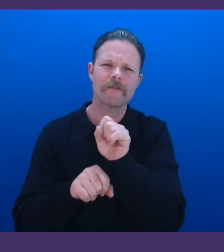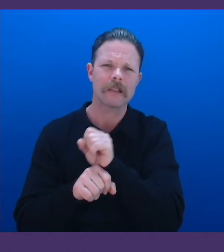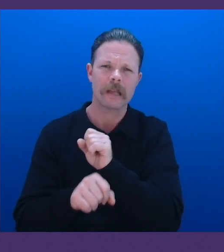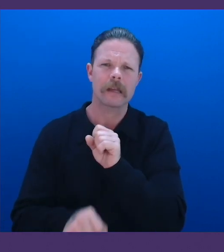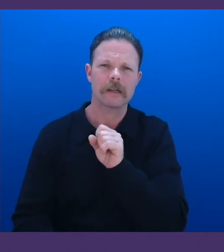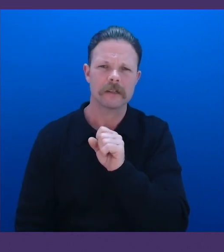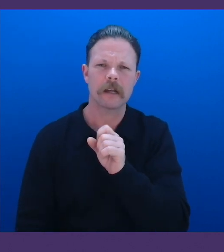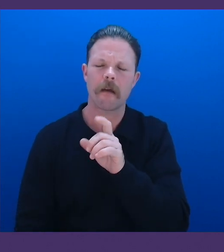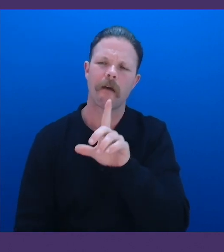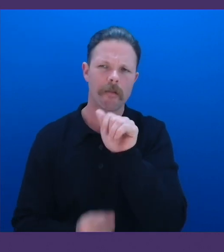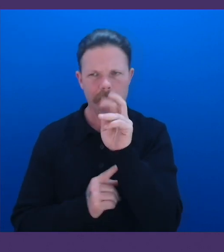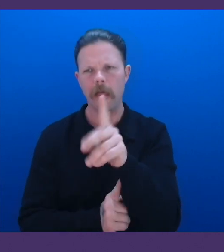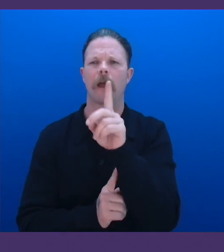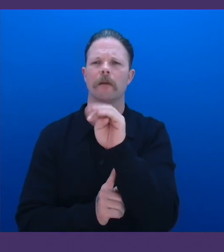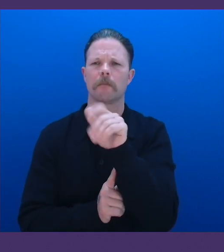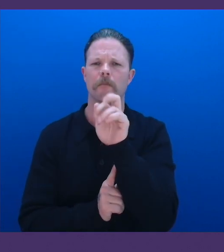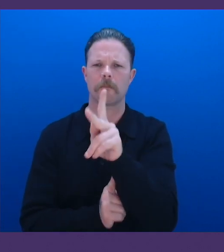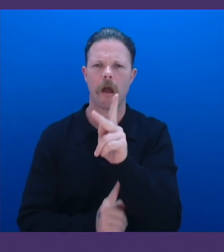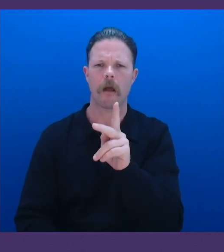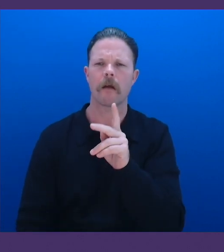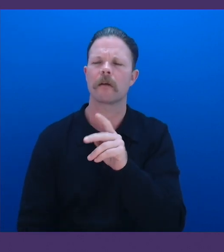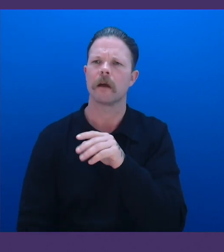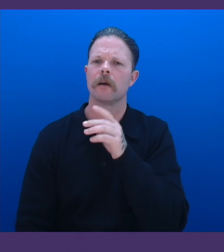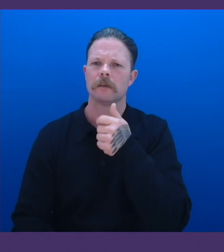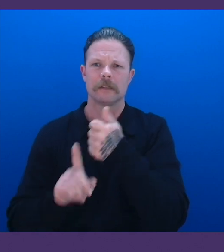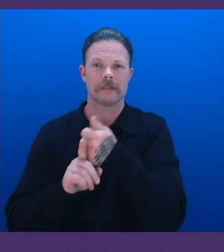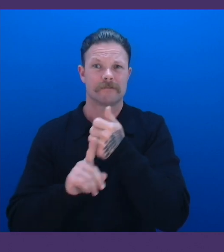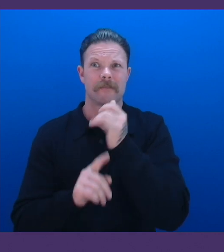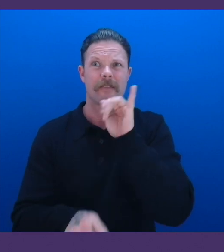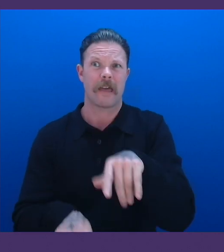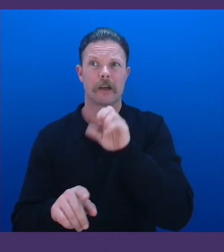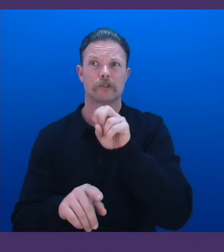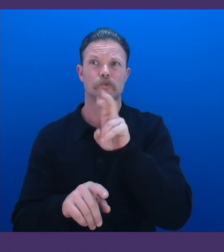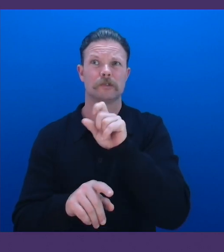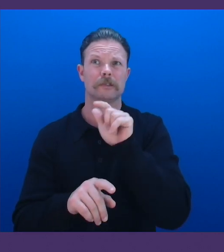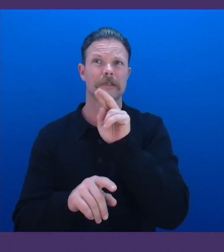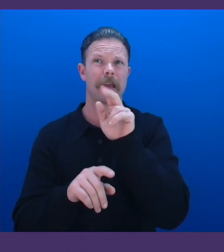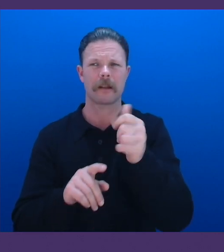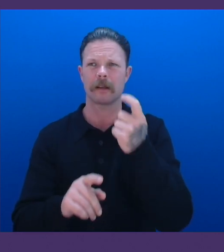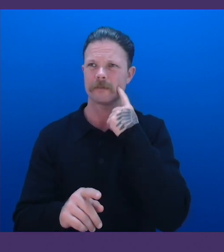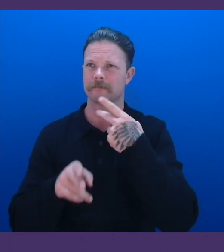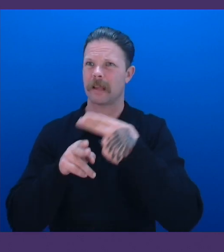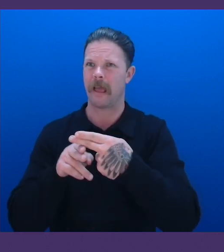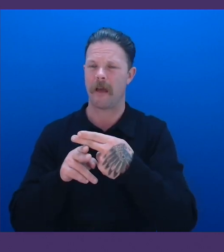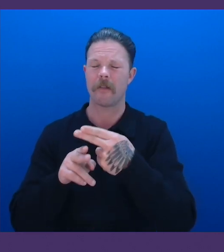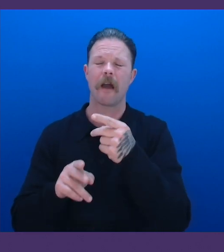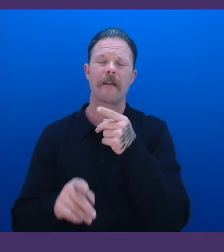for just the reason that Susanna just outlined. I think though we're going to have to wait